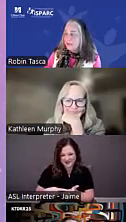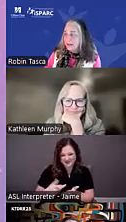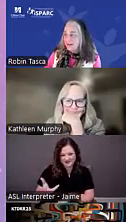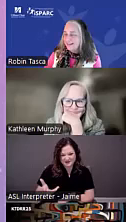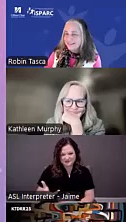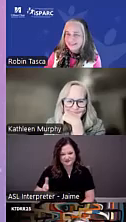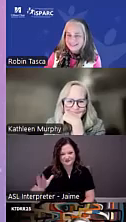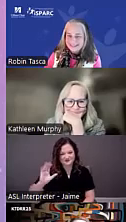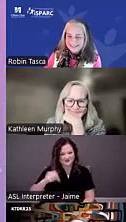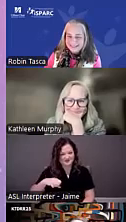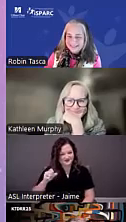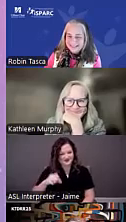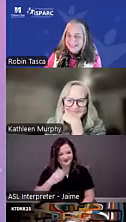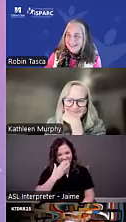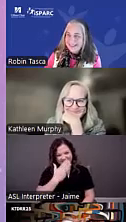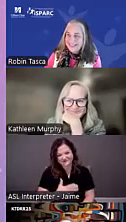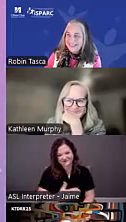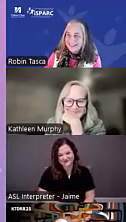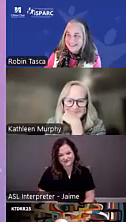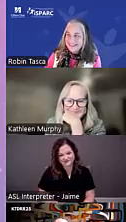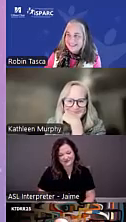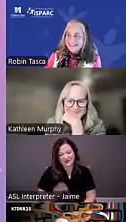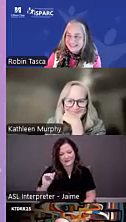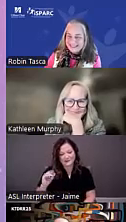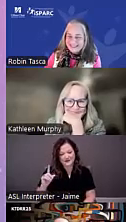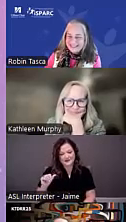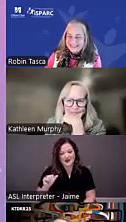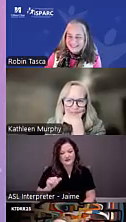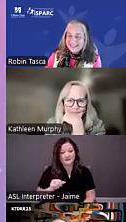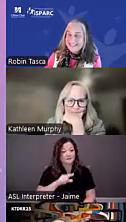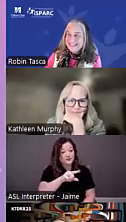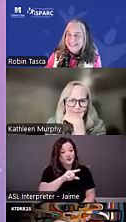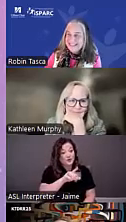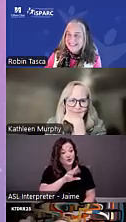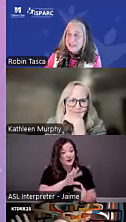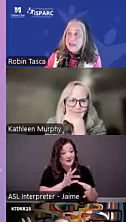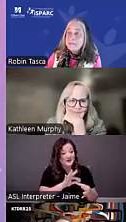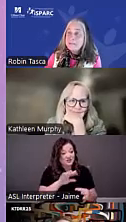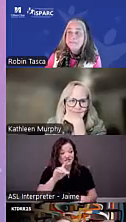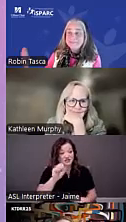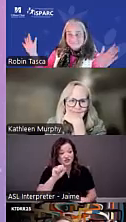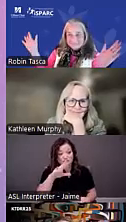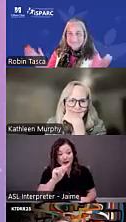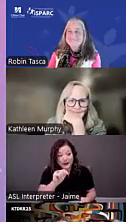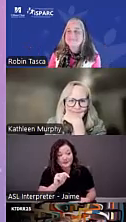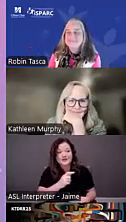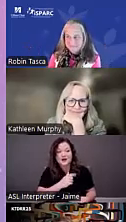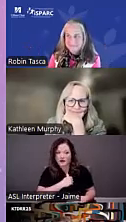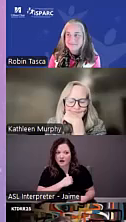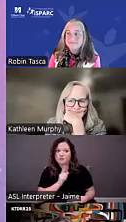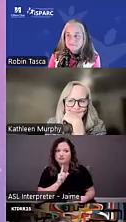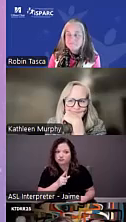Thank you, Amanda. Yeah. So, yeah, Robin, when you mentioned Descript, I was like, yeah, that's it really is a very good software.